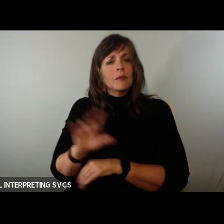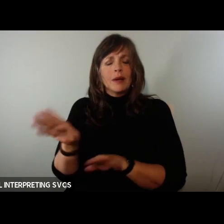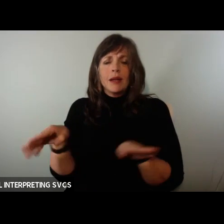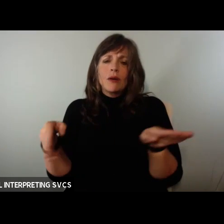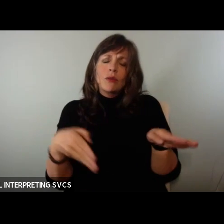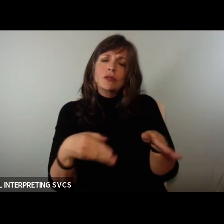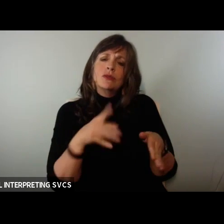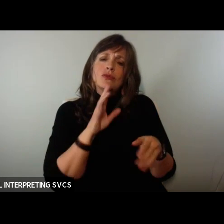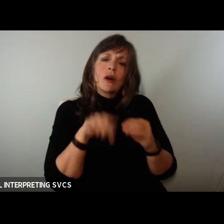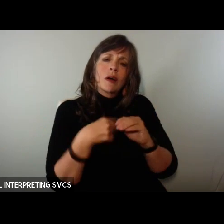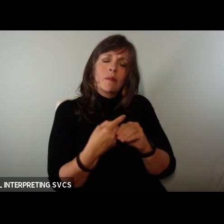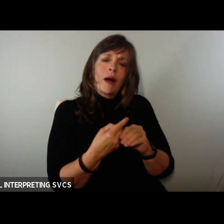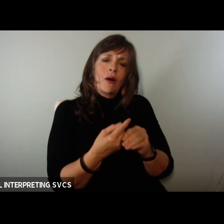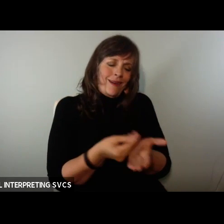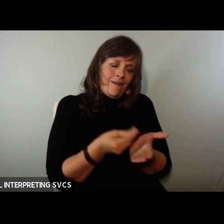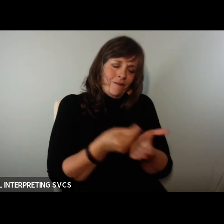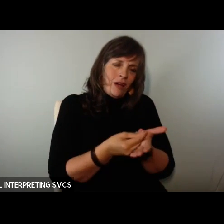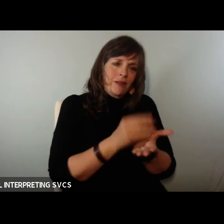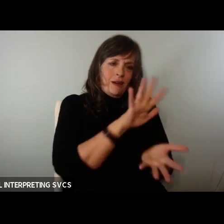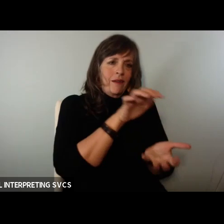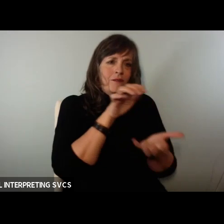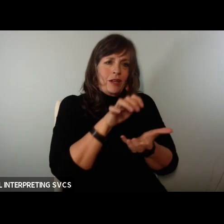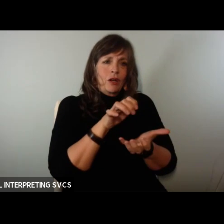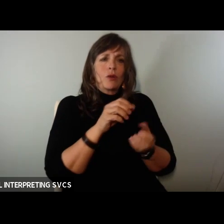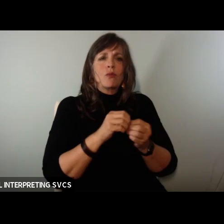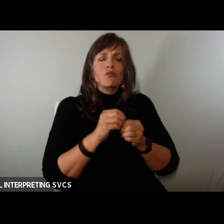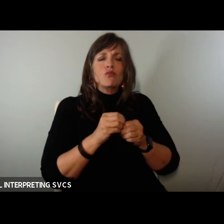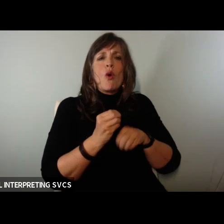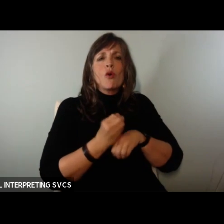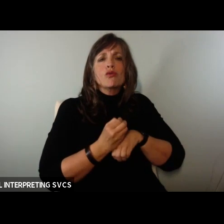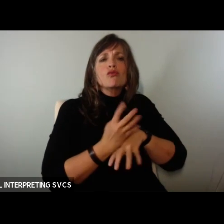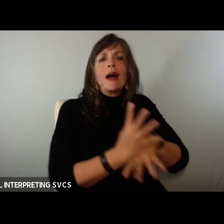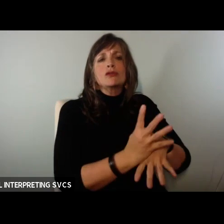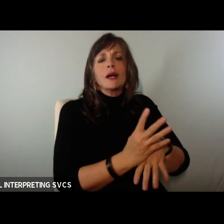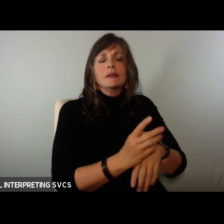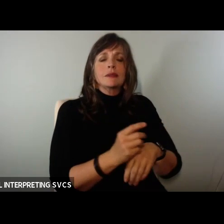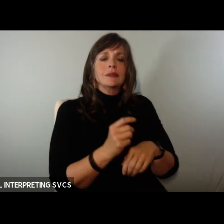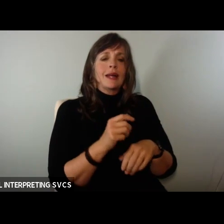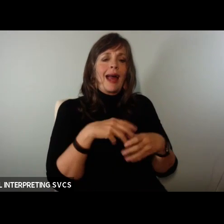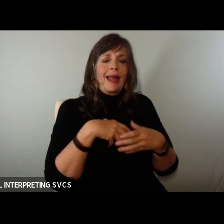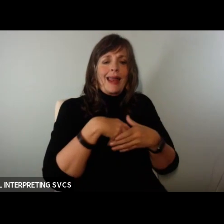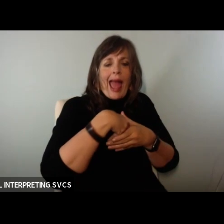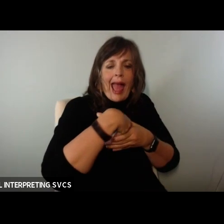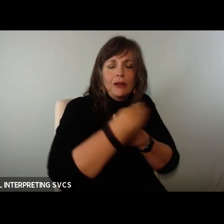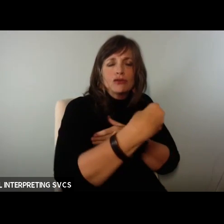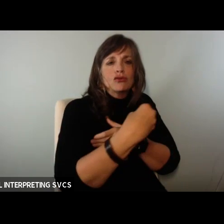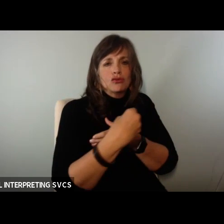and extra institutional since these have the possibility to move more quickly